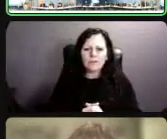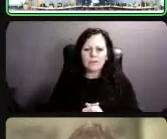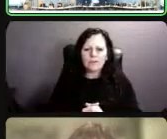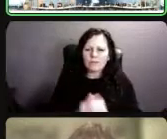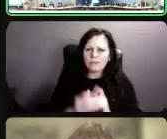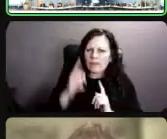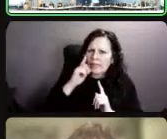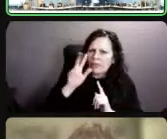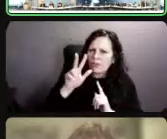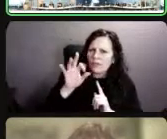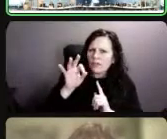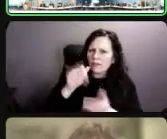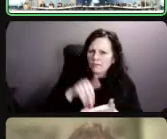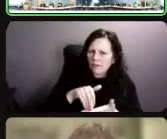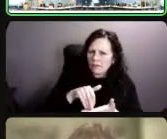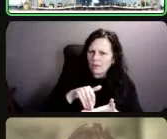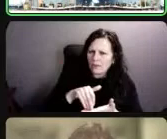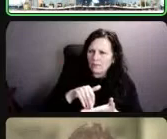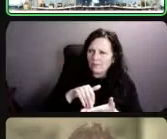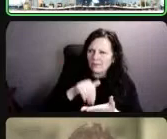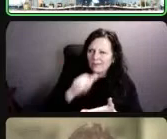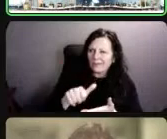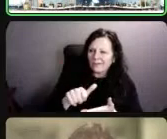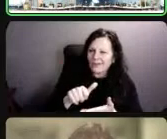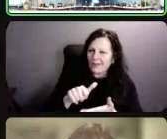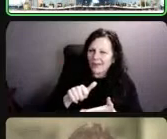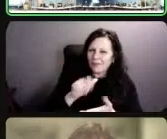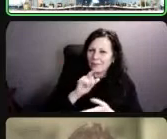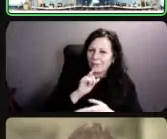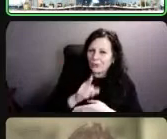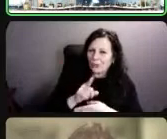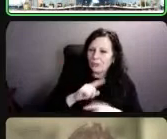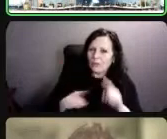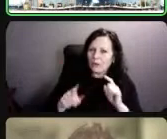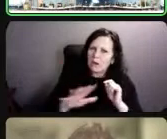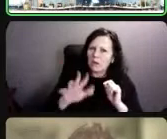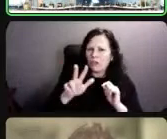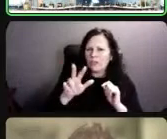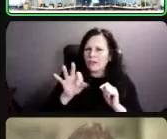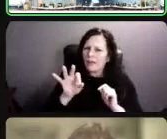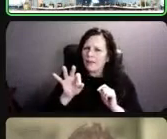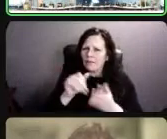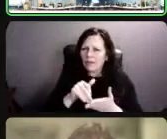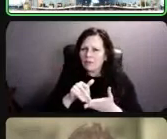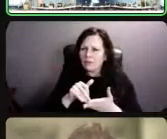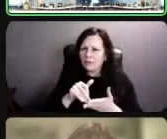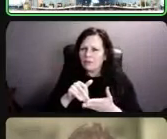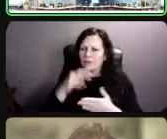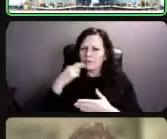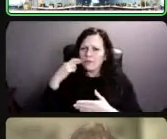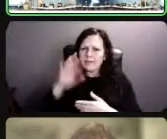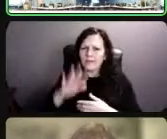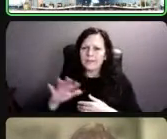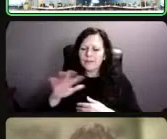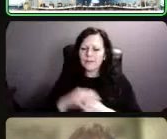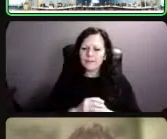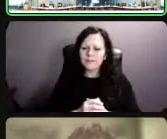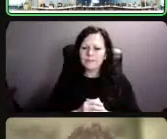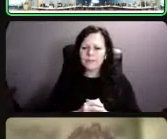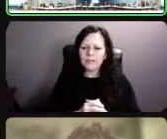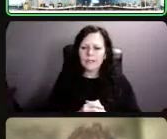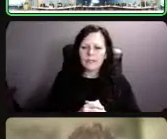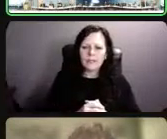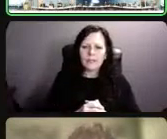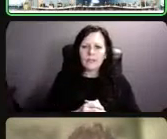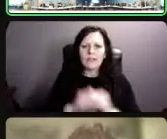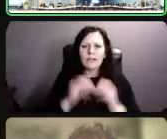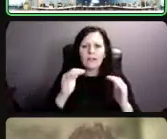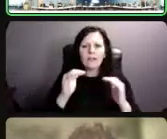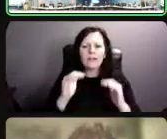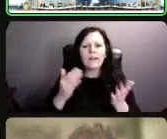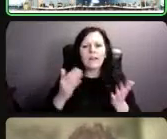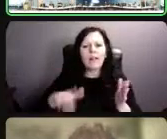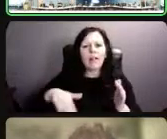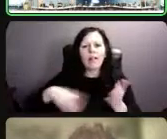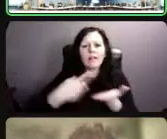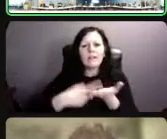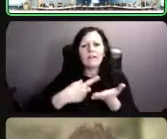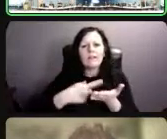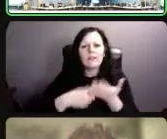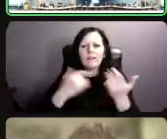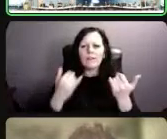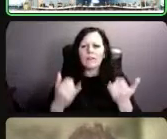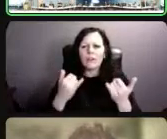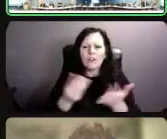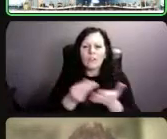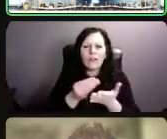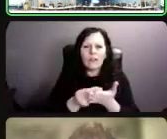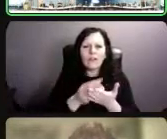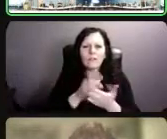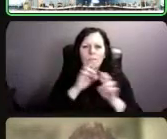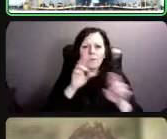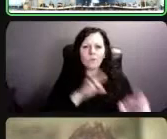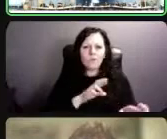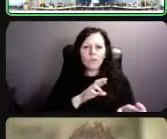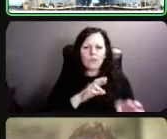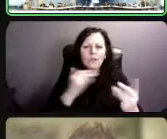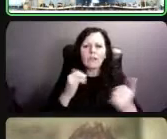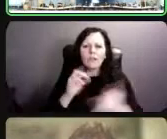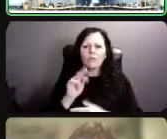OUT OF THAT 60 90 455 I'M